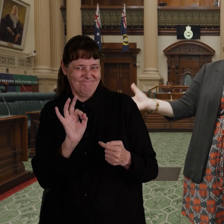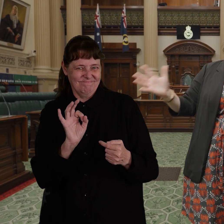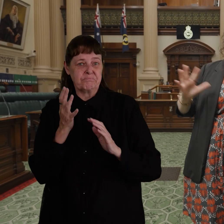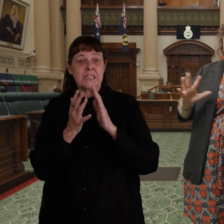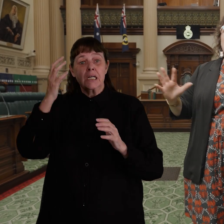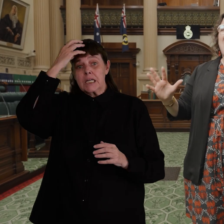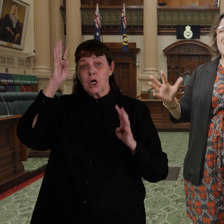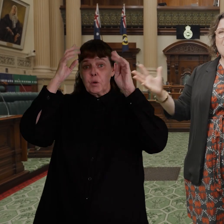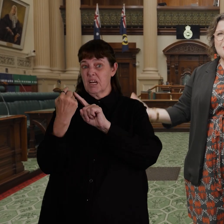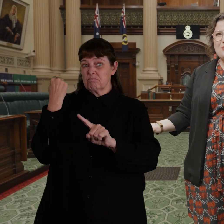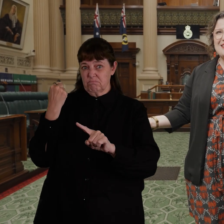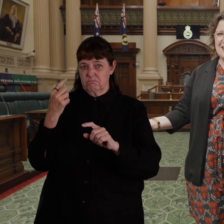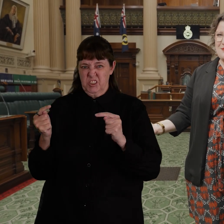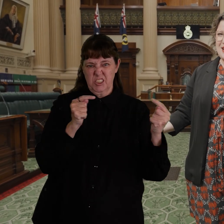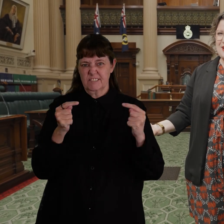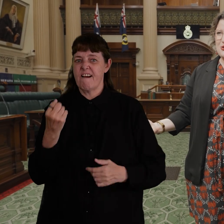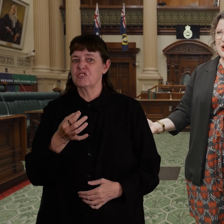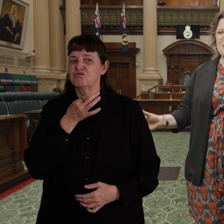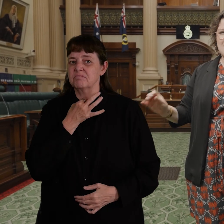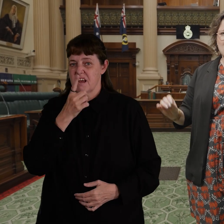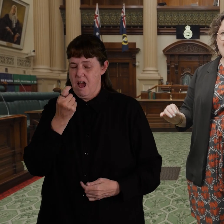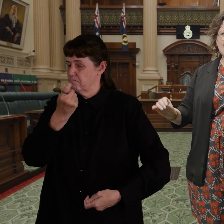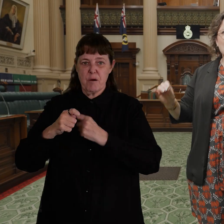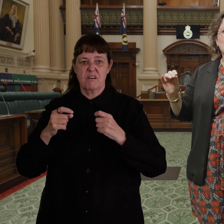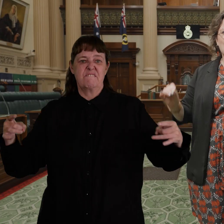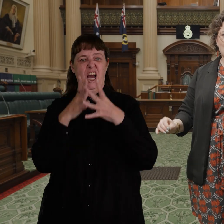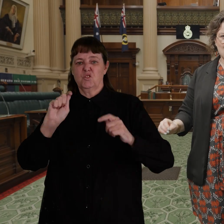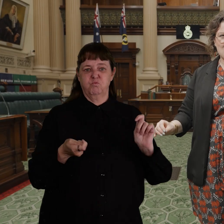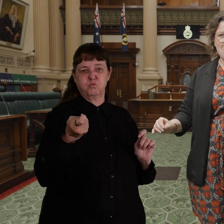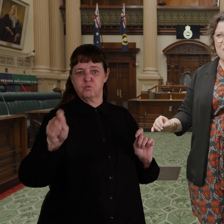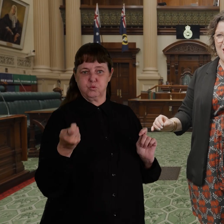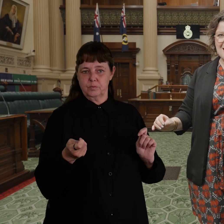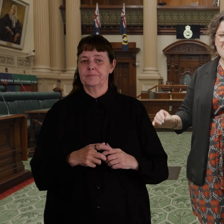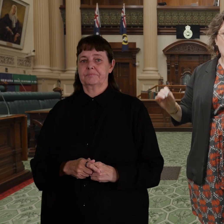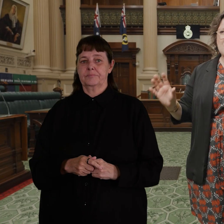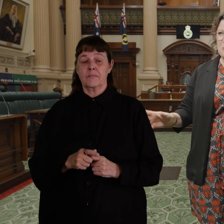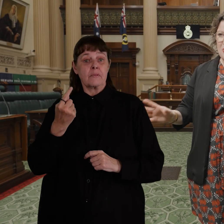get on. And there was a risk in medieval times that a debate could turn into a sword fight.